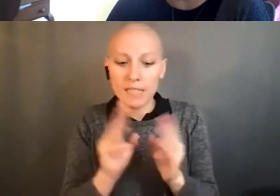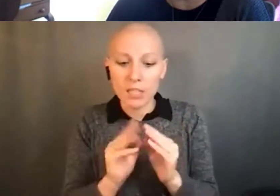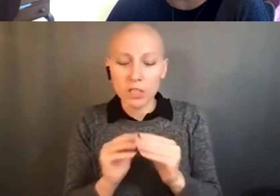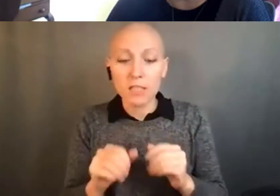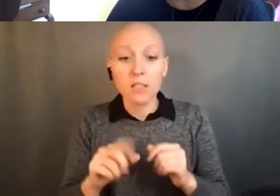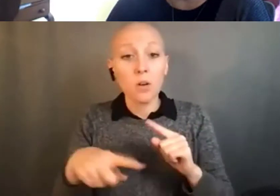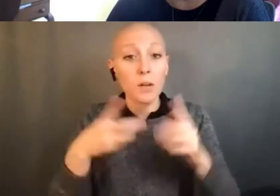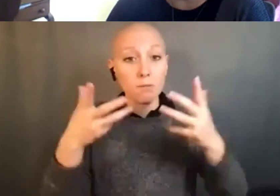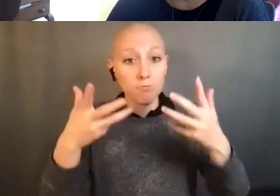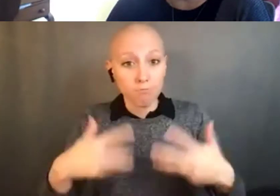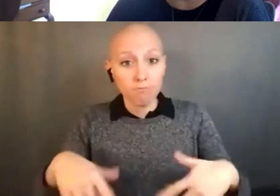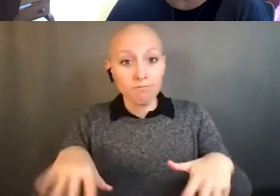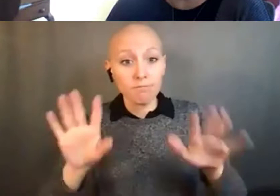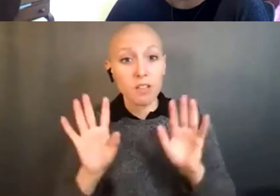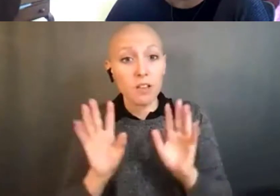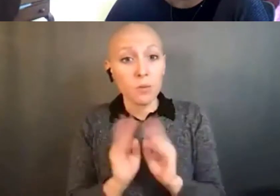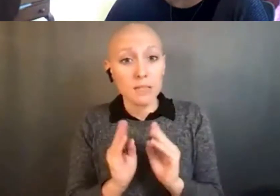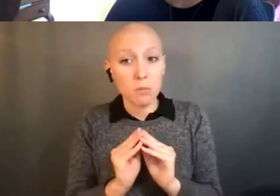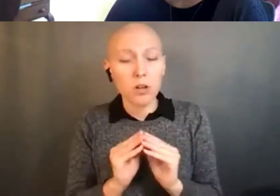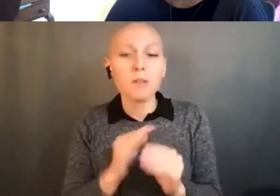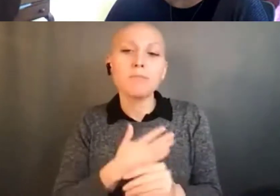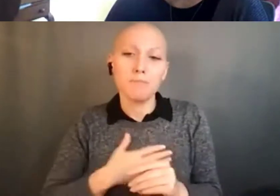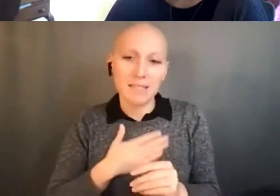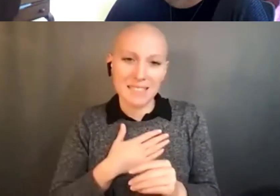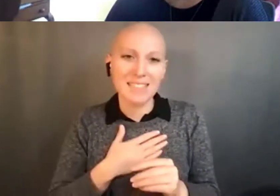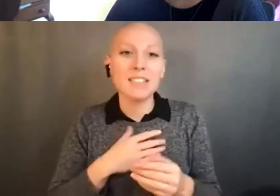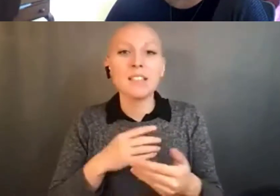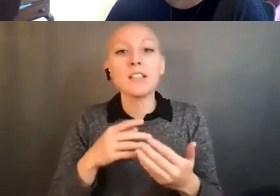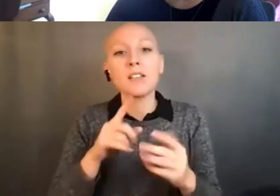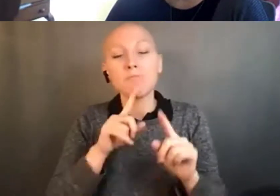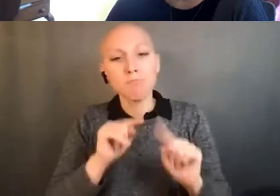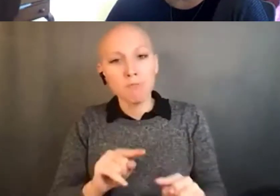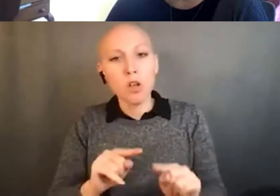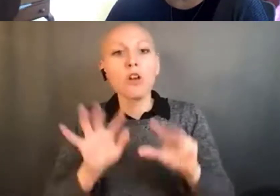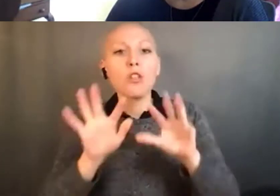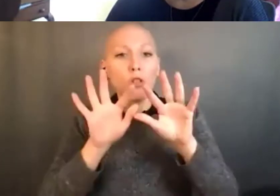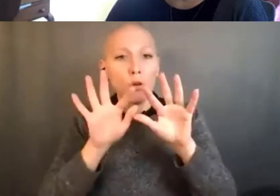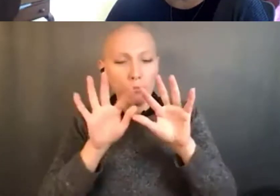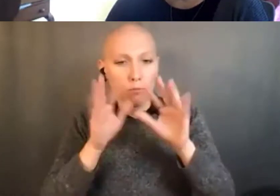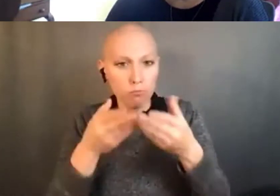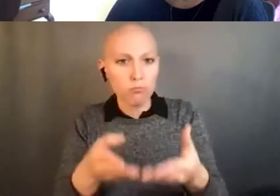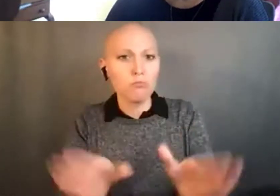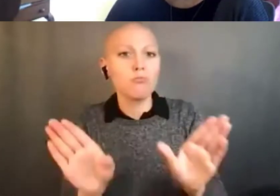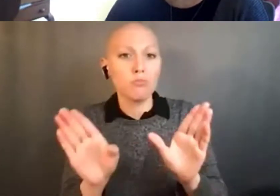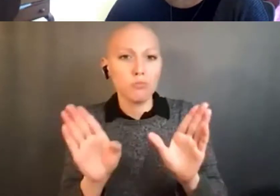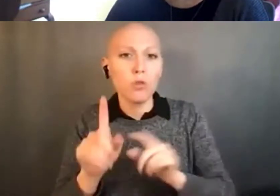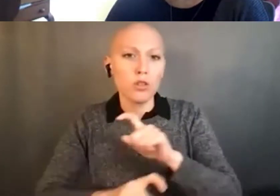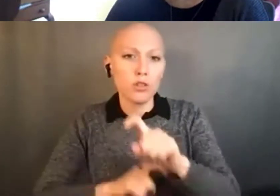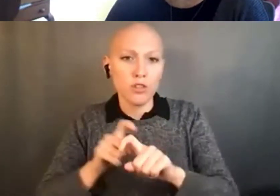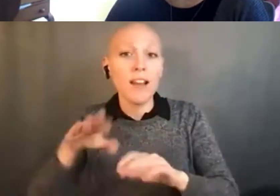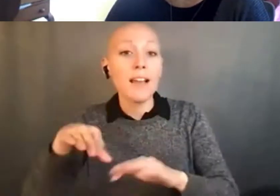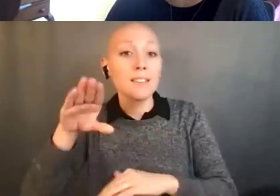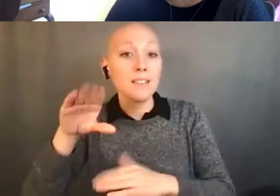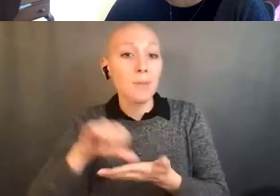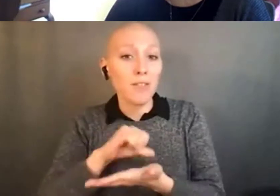please also complete the overall survey form in the navigation bar at the top of the page. Thank you so much. Emily Linde: Kasima. Kasima Garst: Oh, yes?